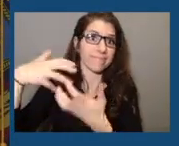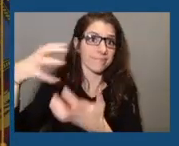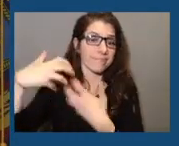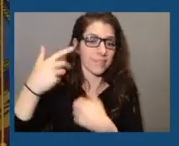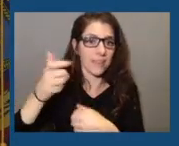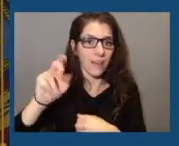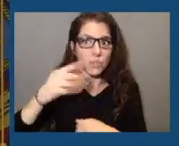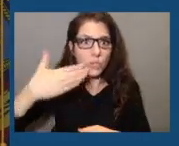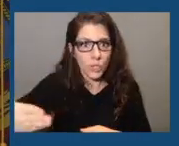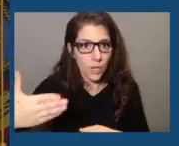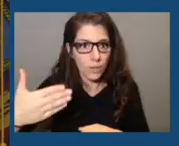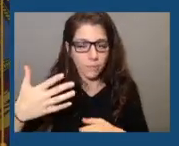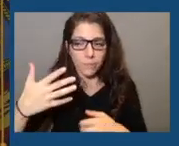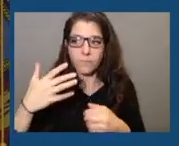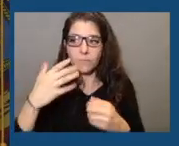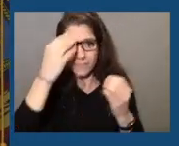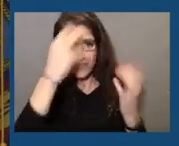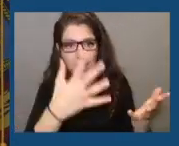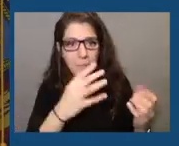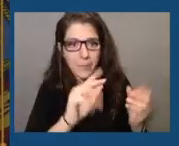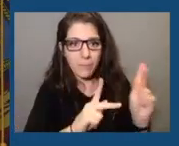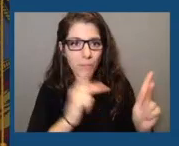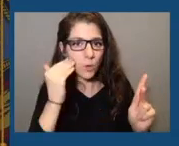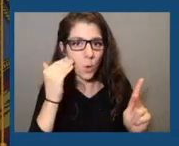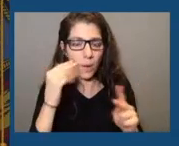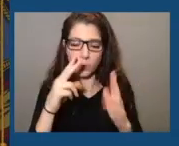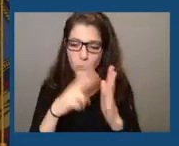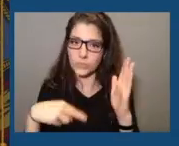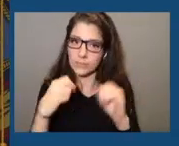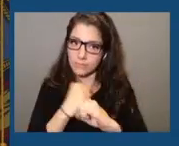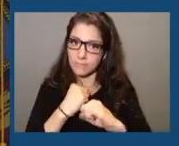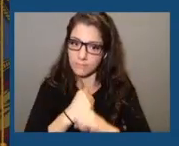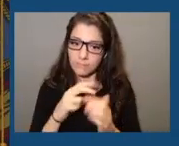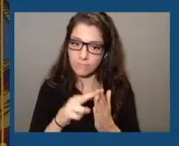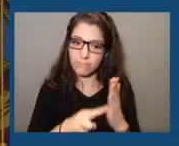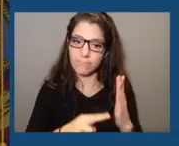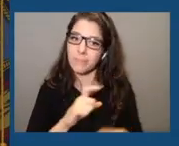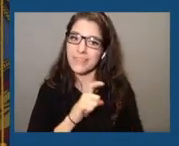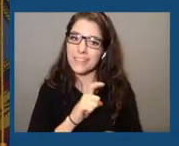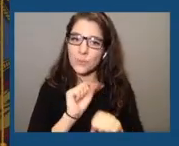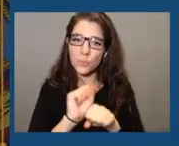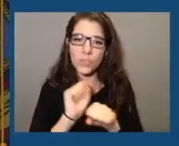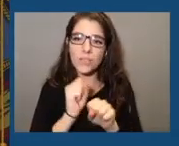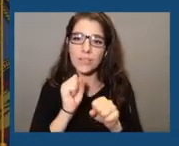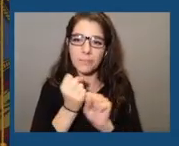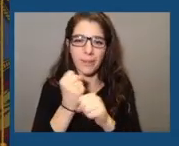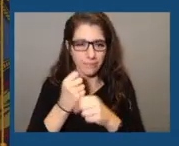know the statistics that I read every single week. I'm really, their work is making a difference and I'm really, really proud of that,